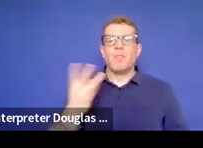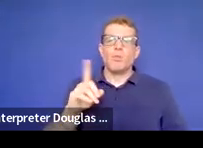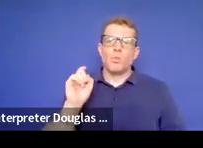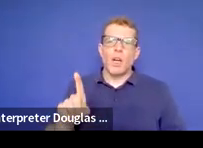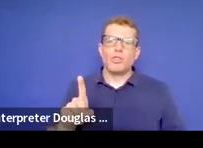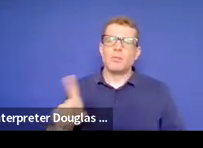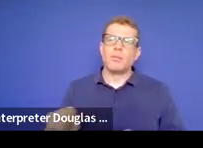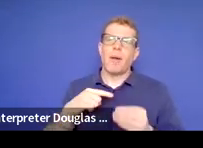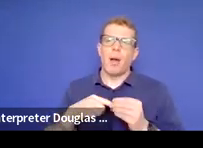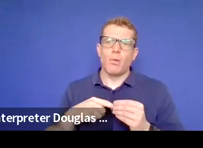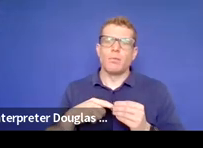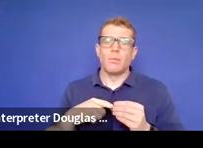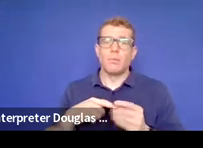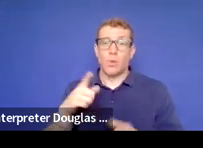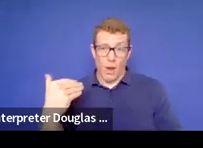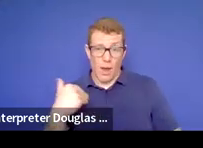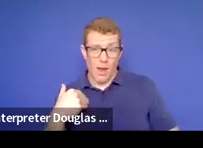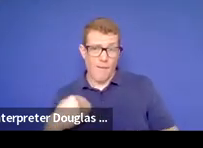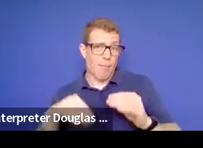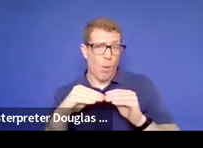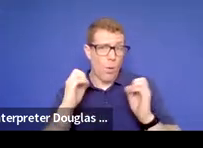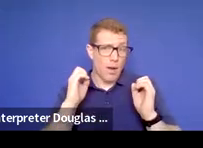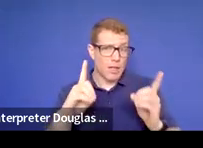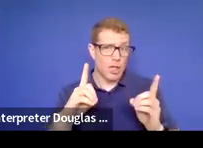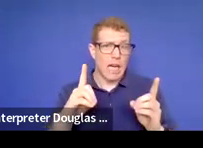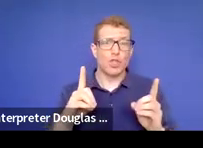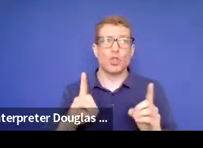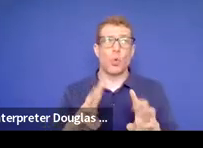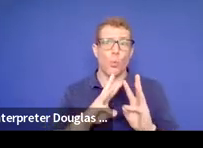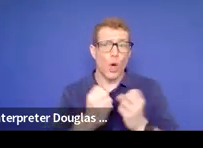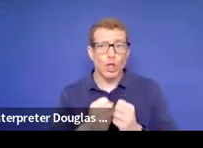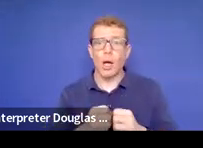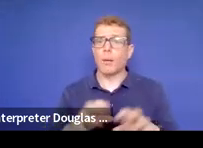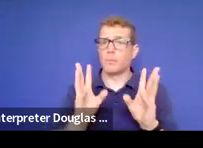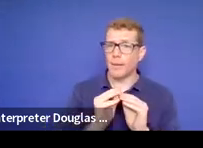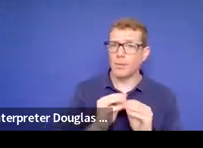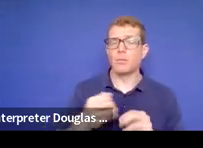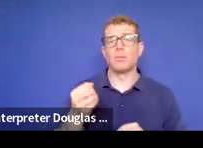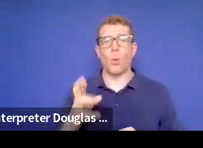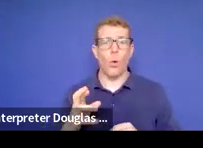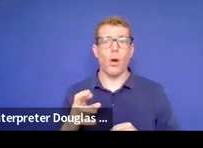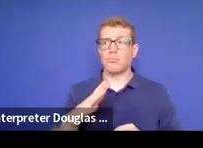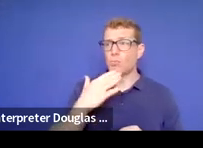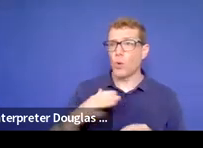Do you have more educational seminars, and some good activities to do with some of the alzheimer's?